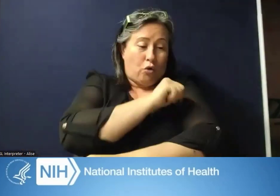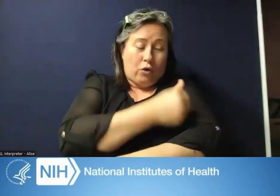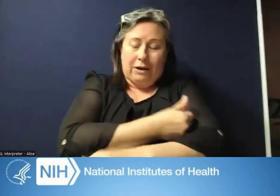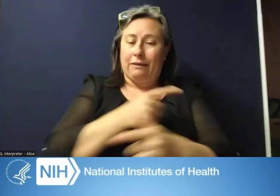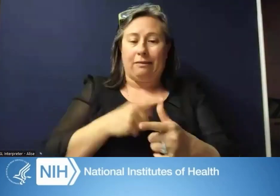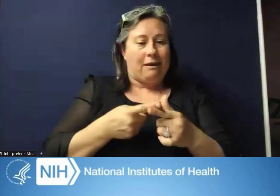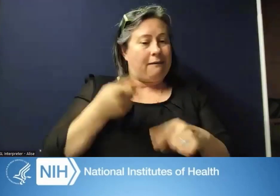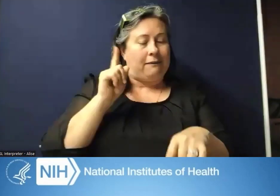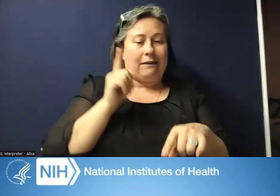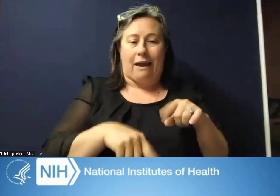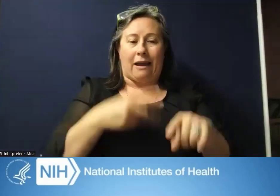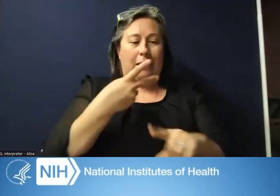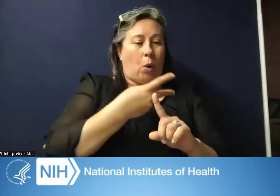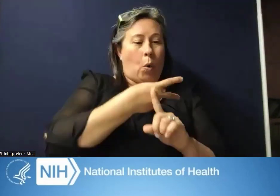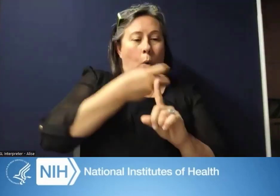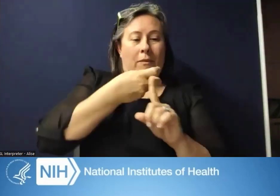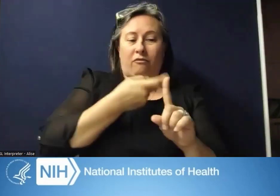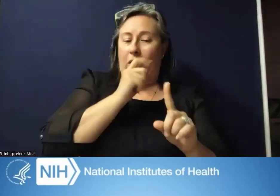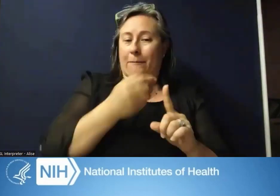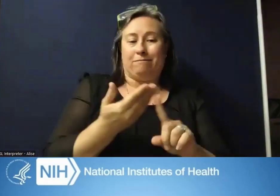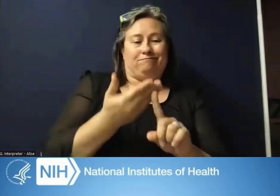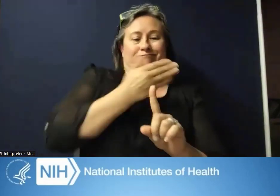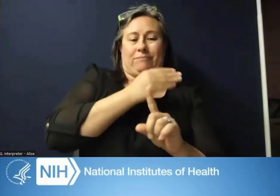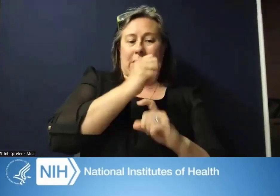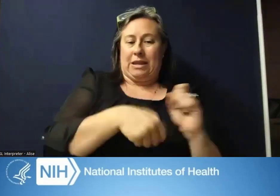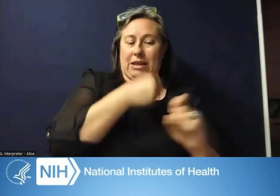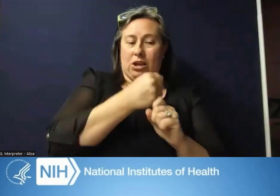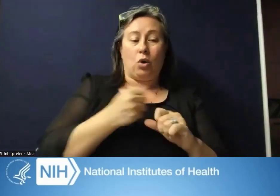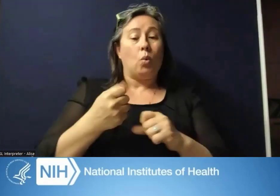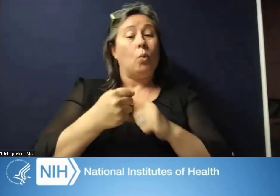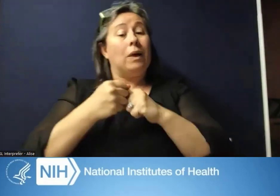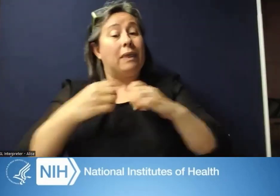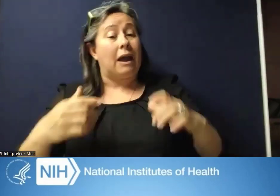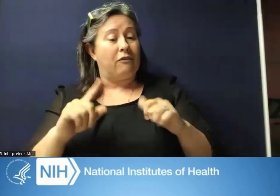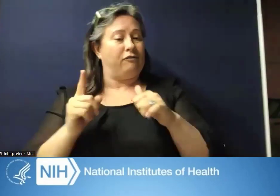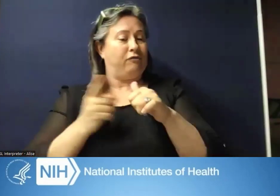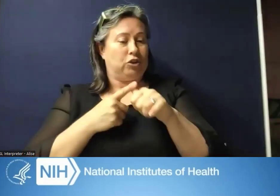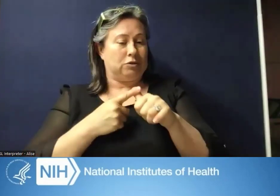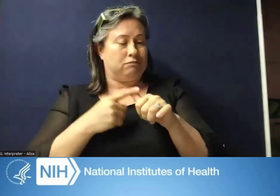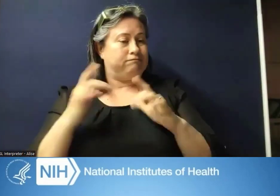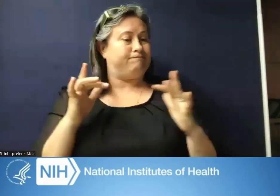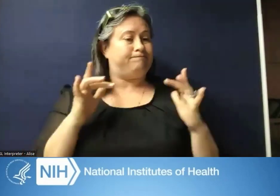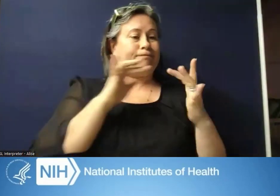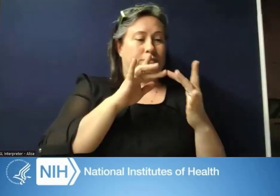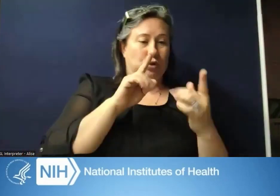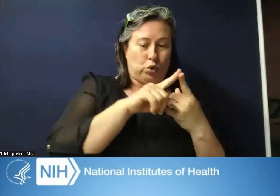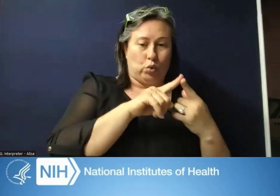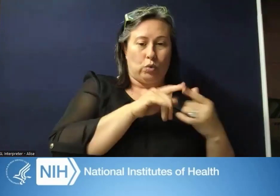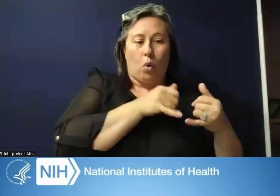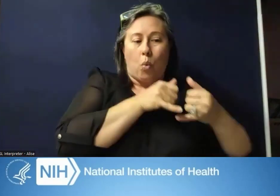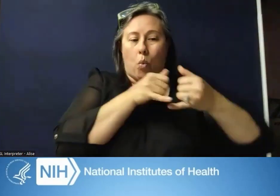from the previous year without first reaching out to the awarding IC to gain that approval.